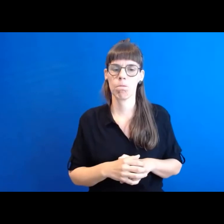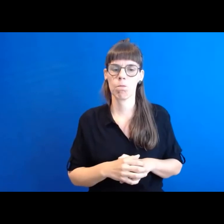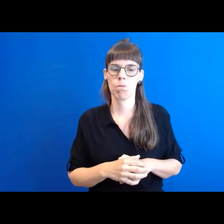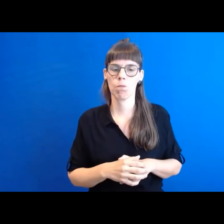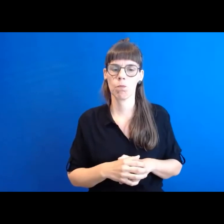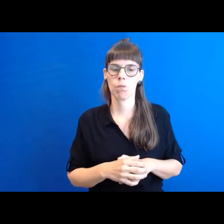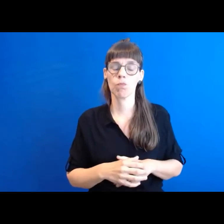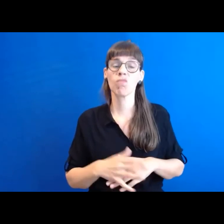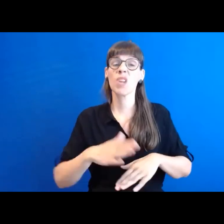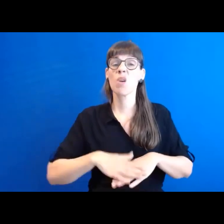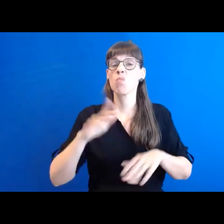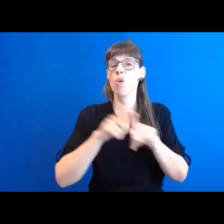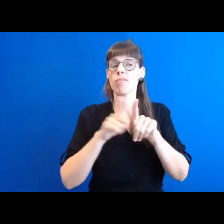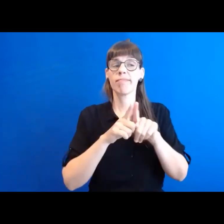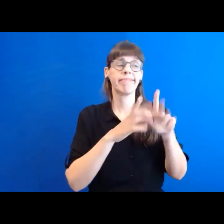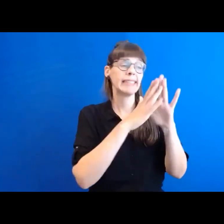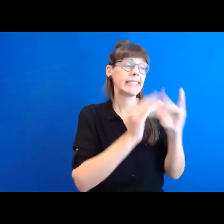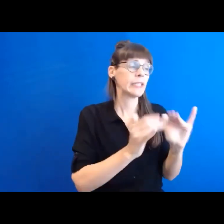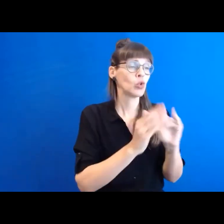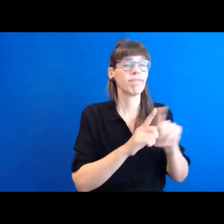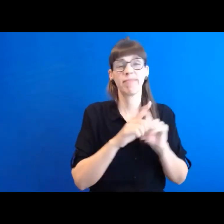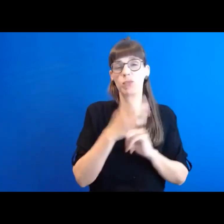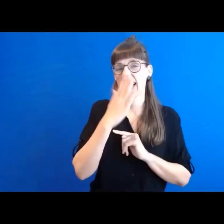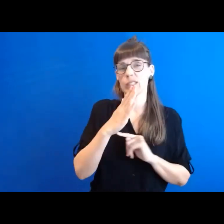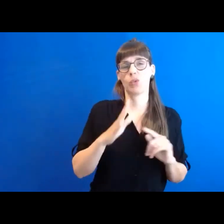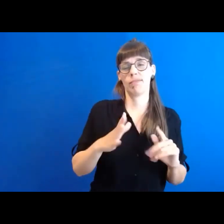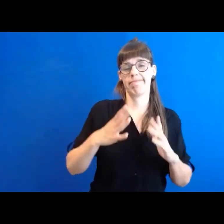adapt the COVID response. It's also important to highlight